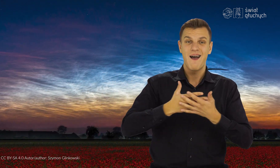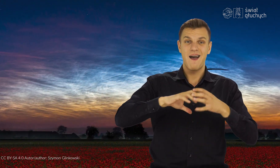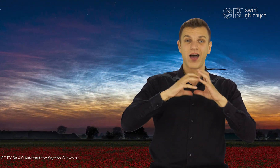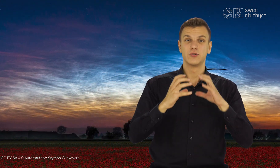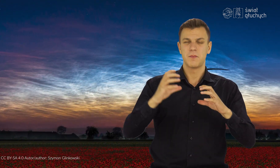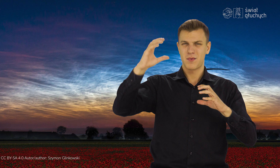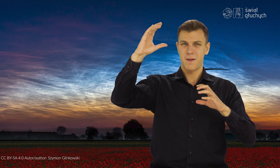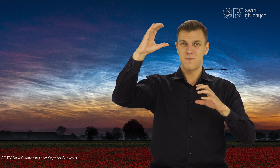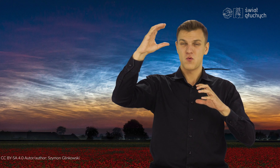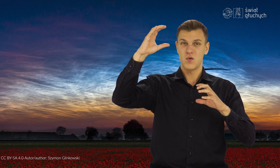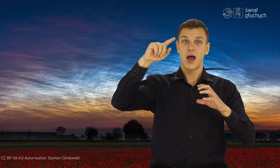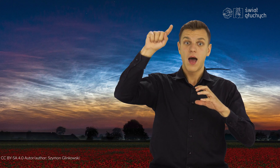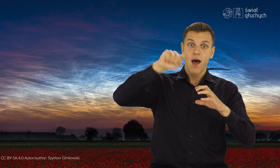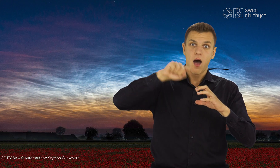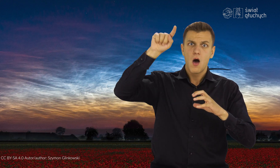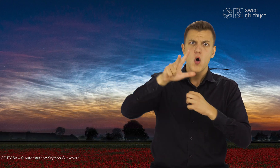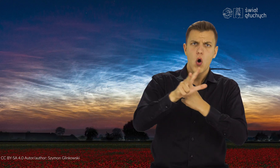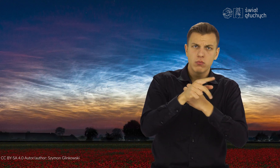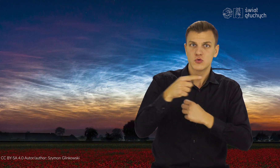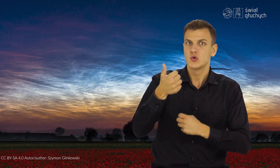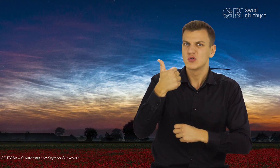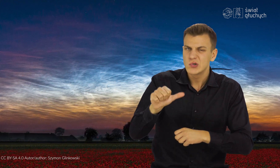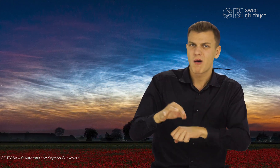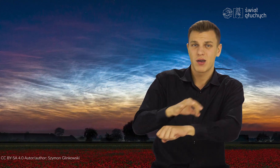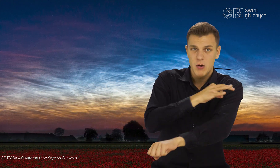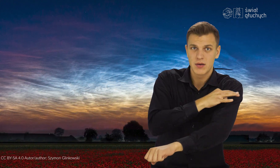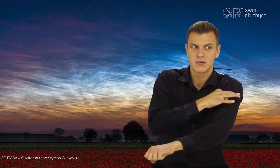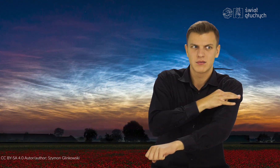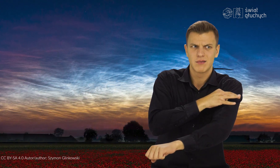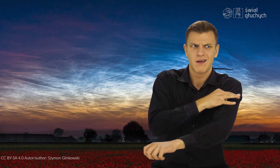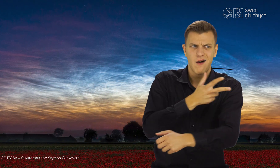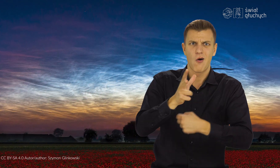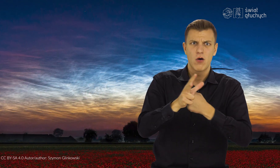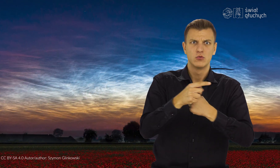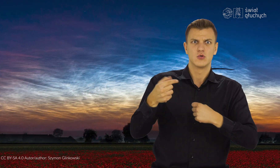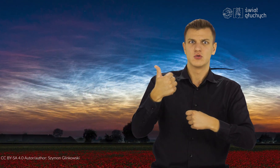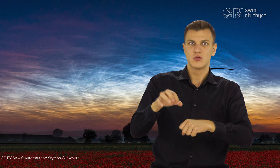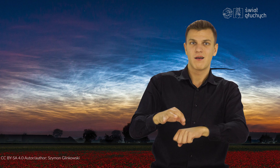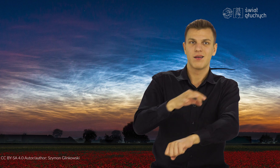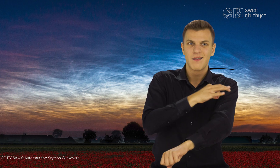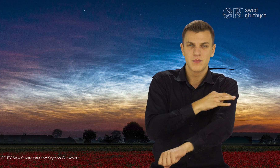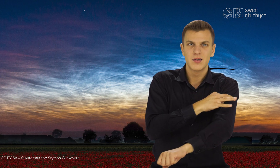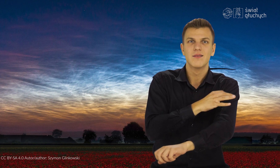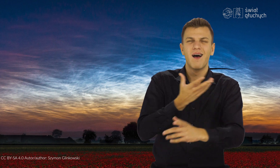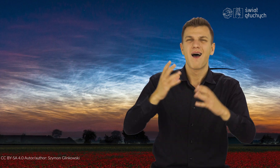At an altitude of 80-100 km,